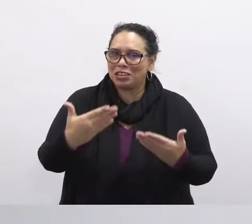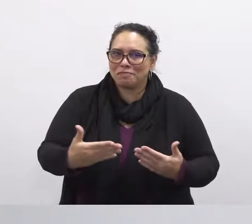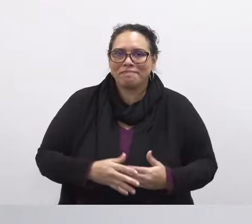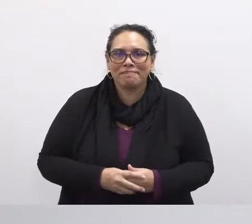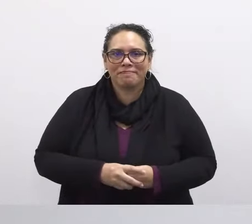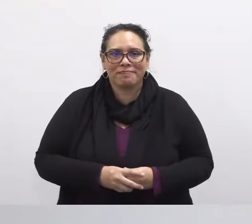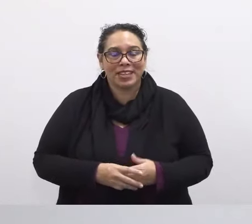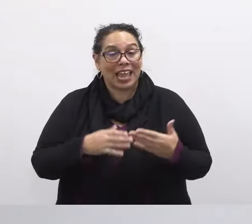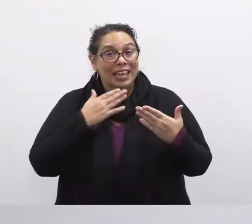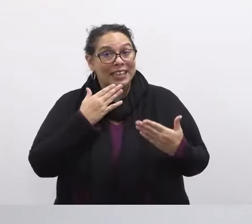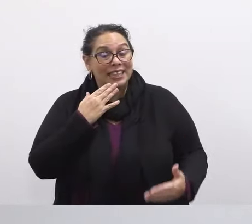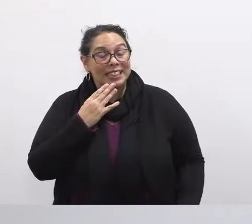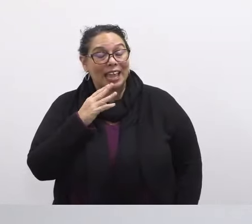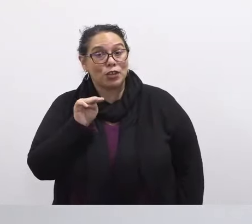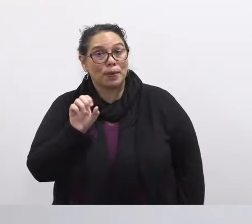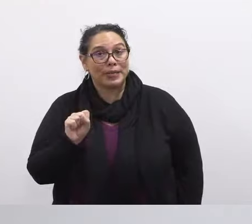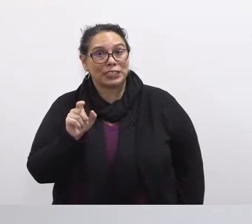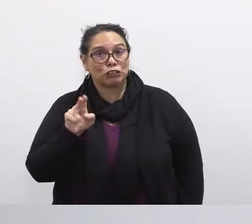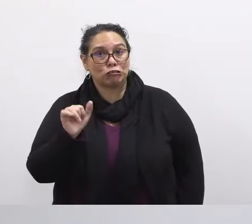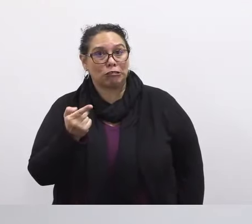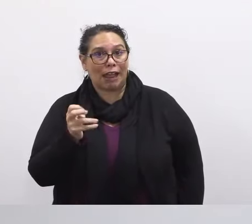Thank you, Ms. Craighead. Mr. Miller.